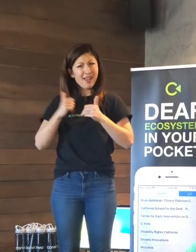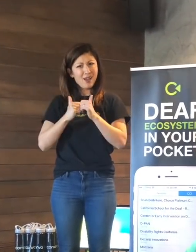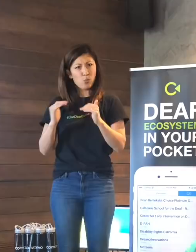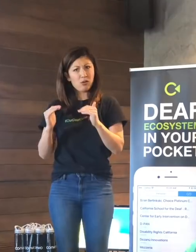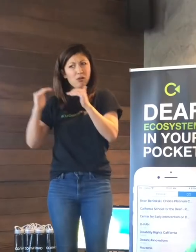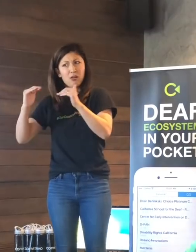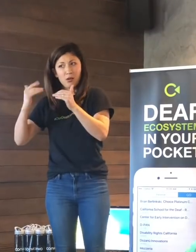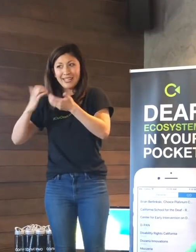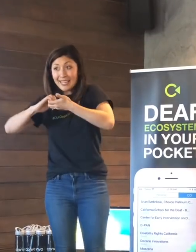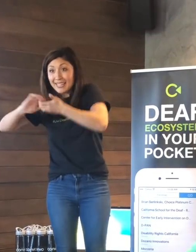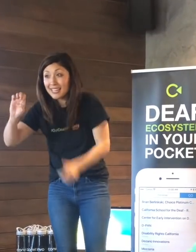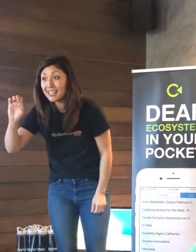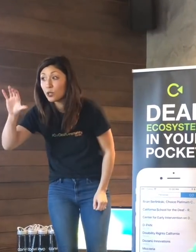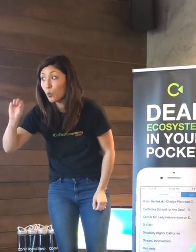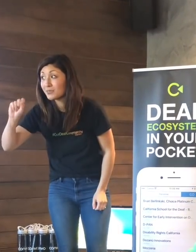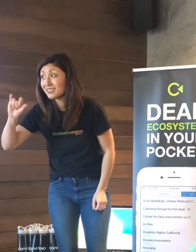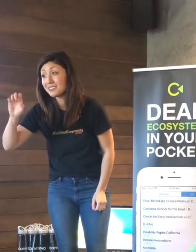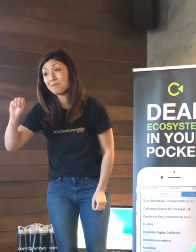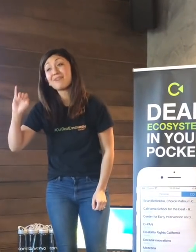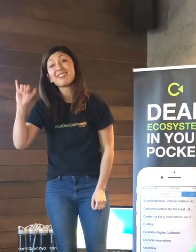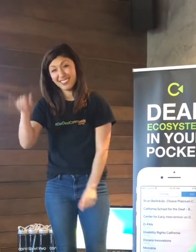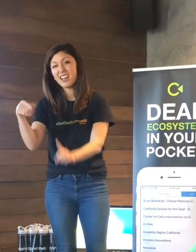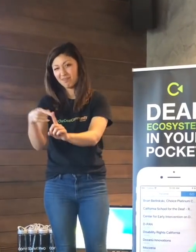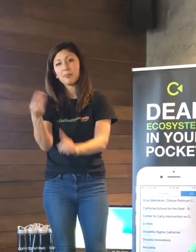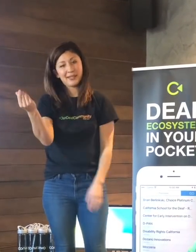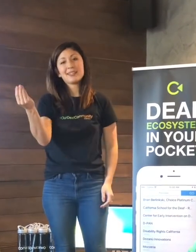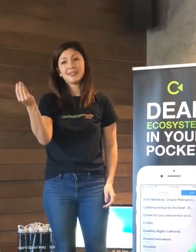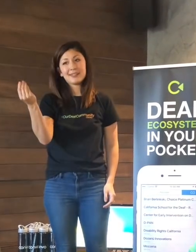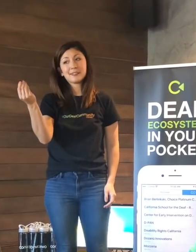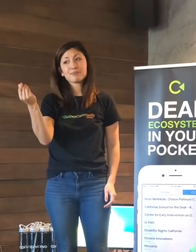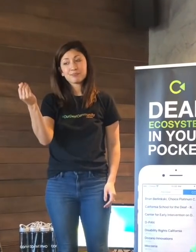How do we elevate into an ecosystem? The answer is money.